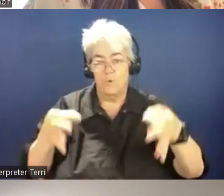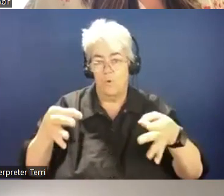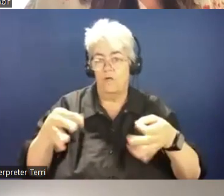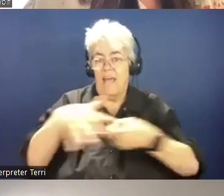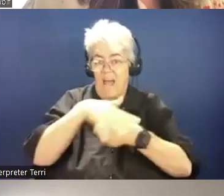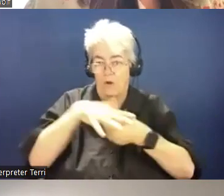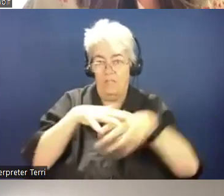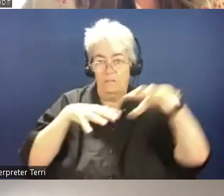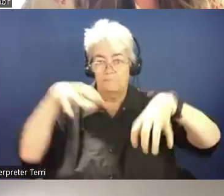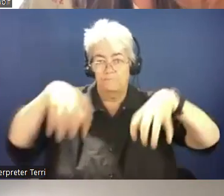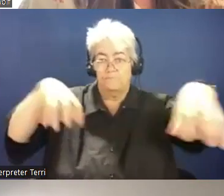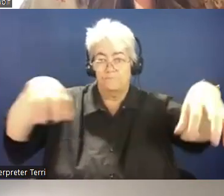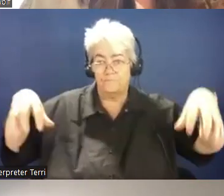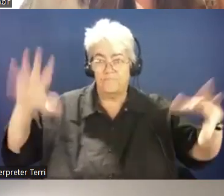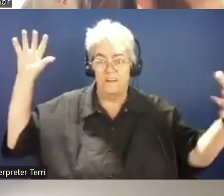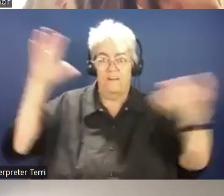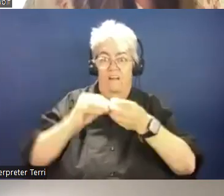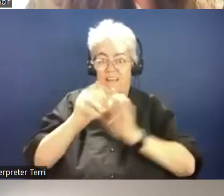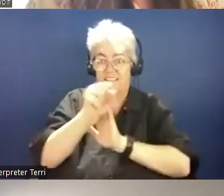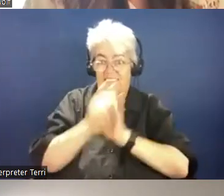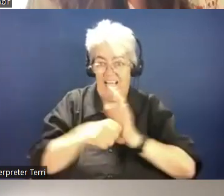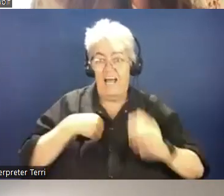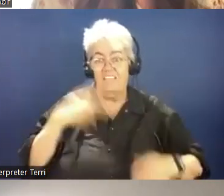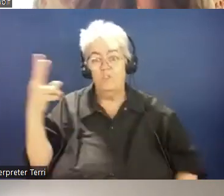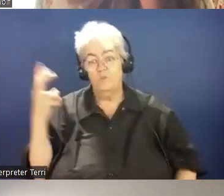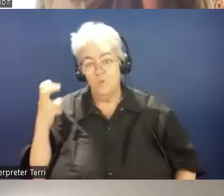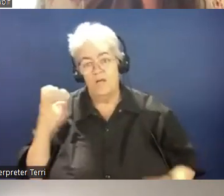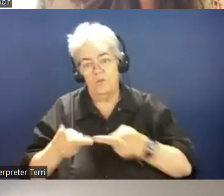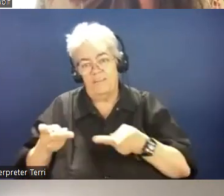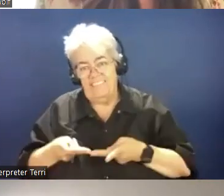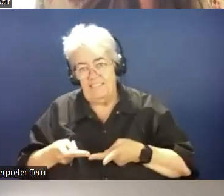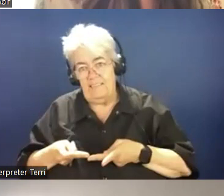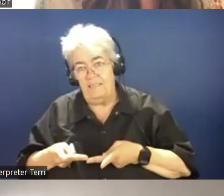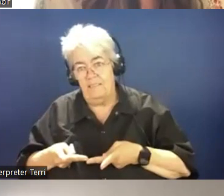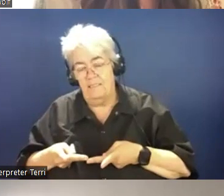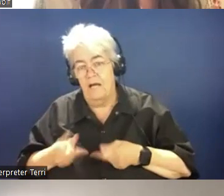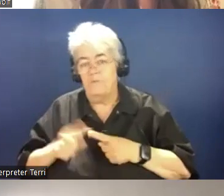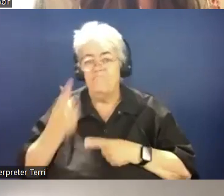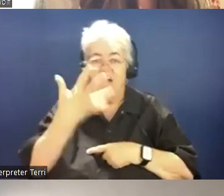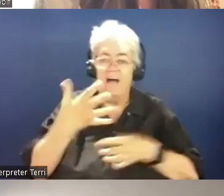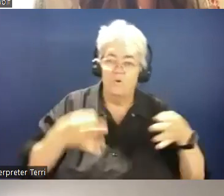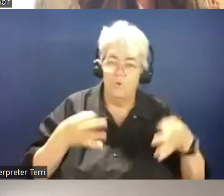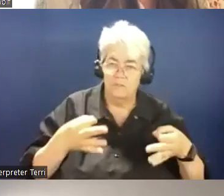number, but it's over 200 off the top of my head, municipalities in the state. And so 5